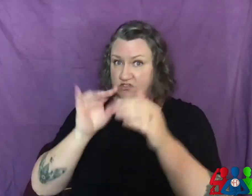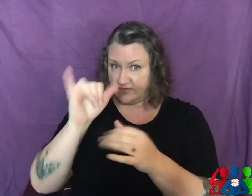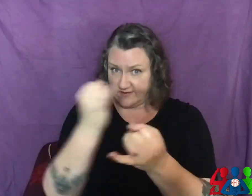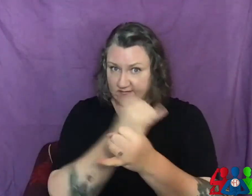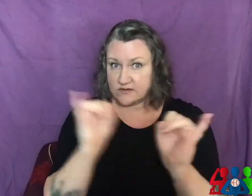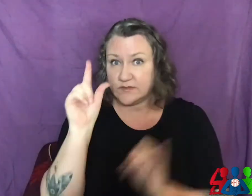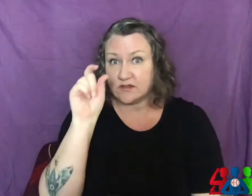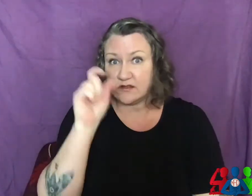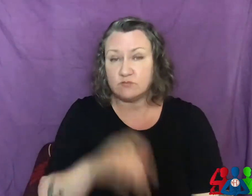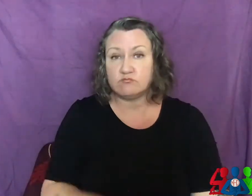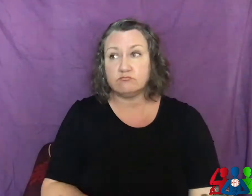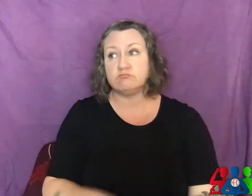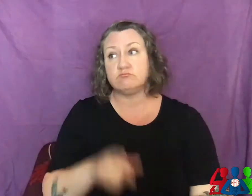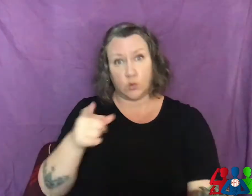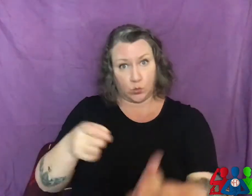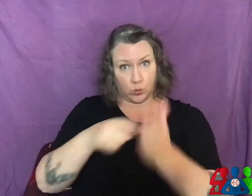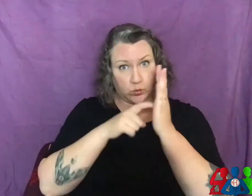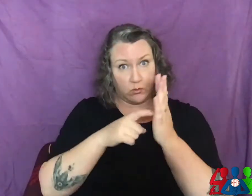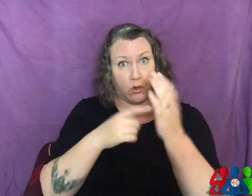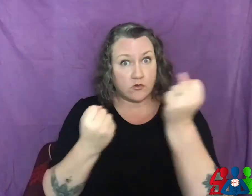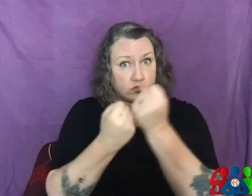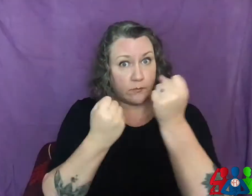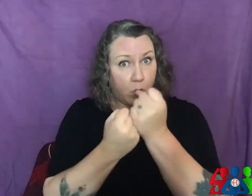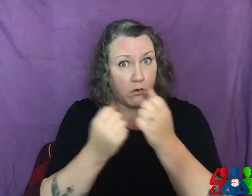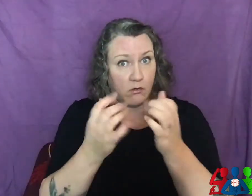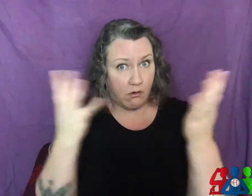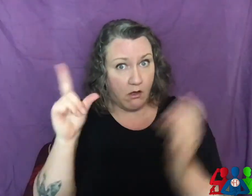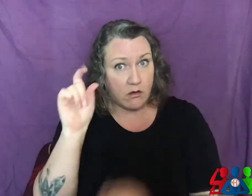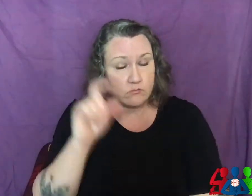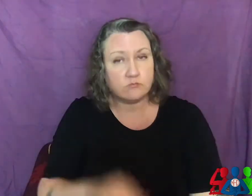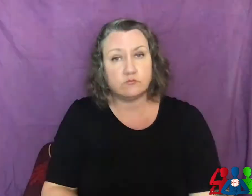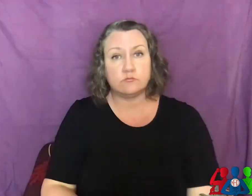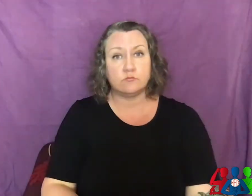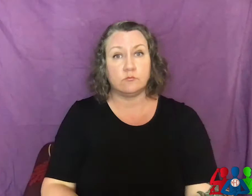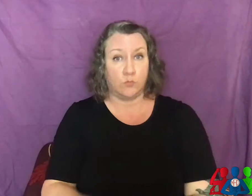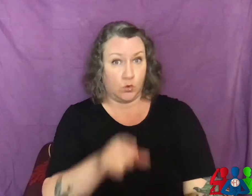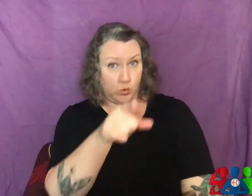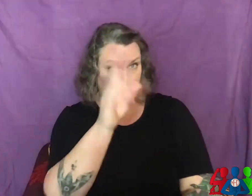learning, we should consider whether students can finish those independently or if